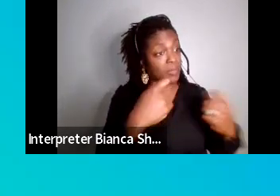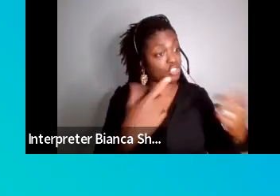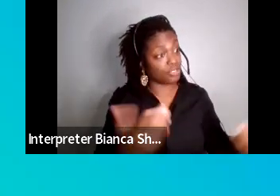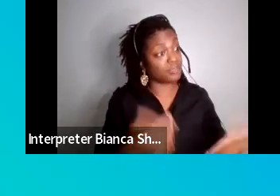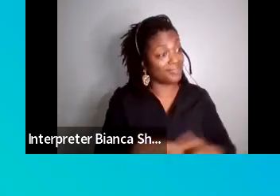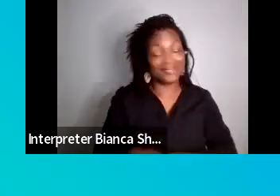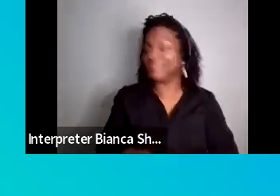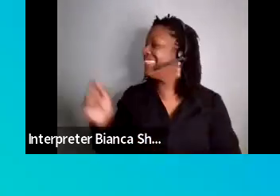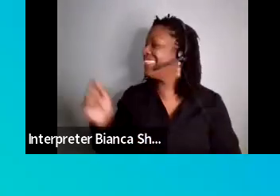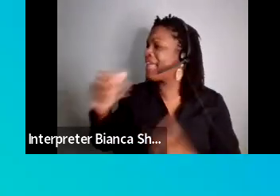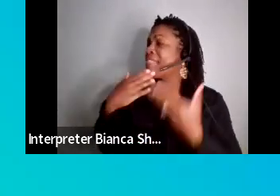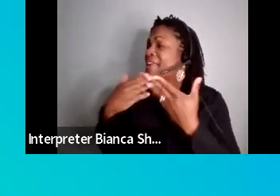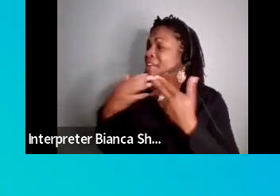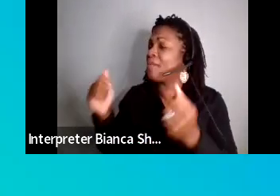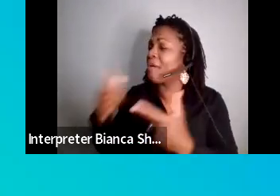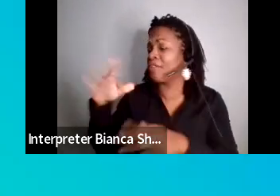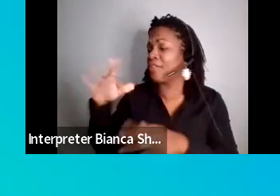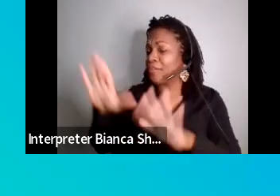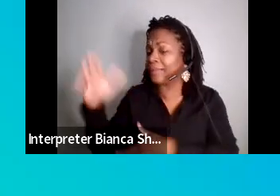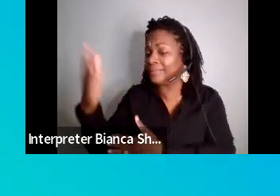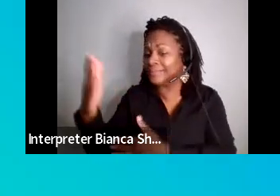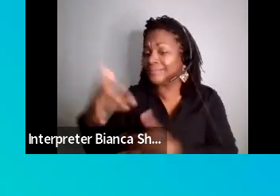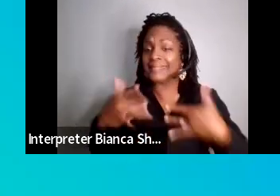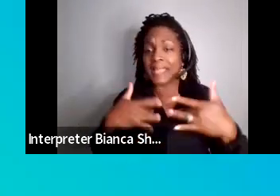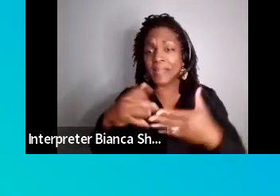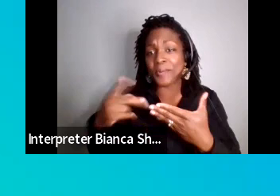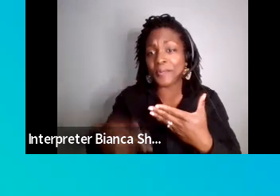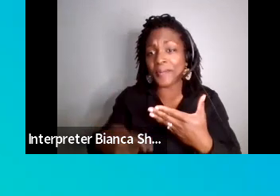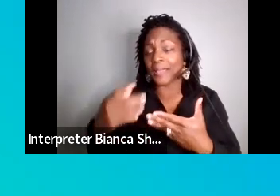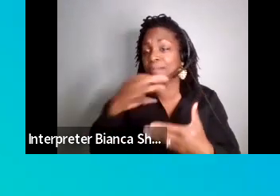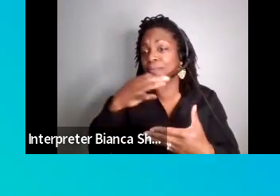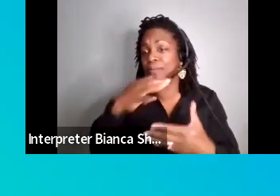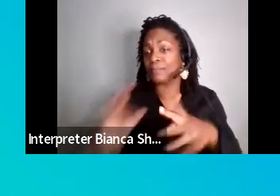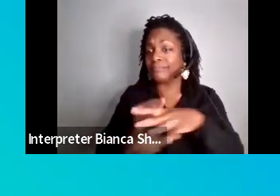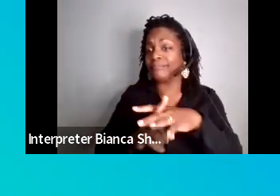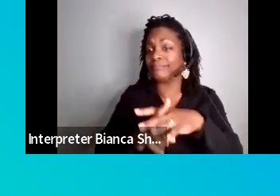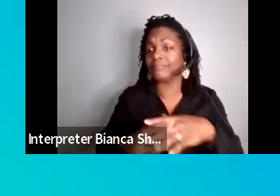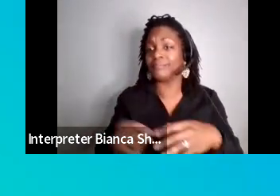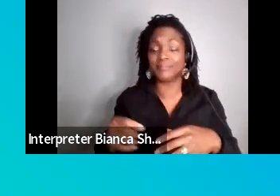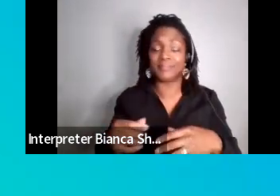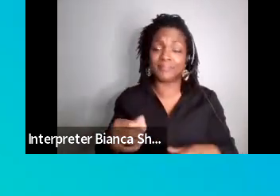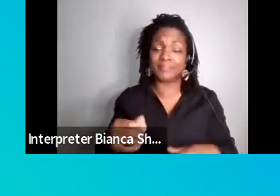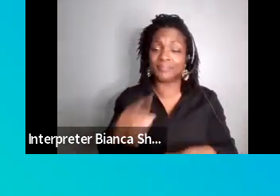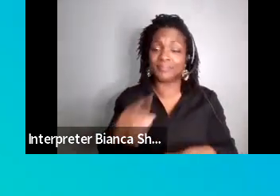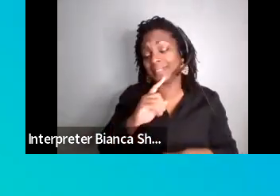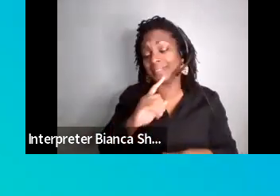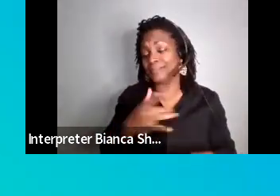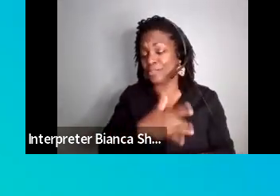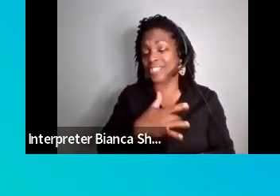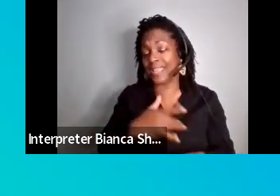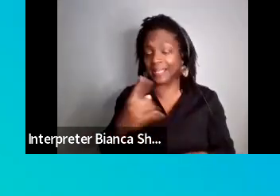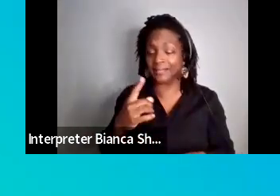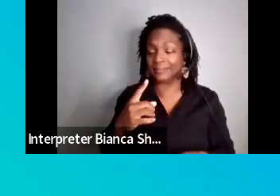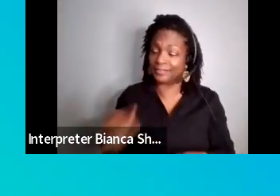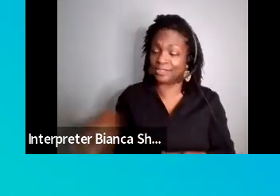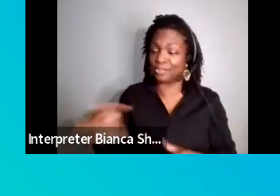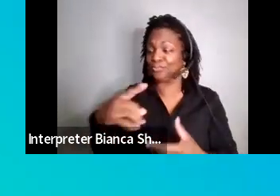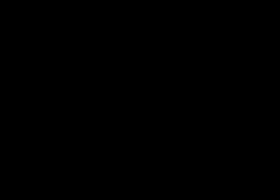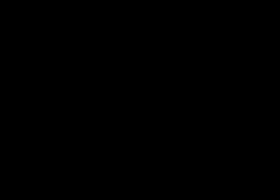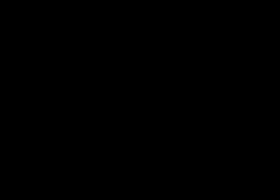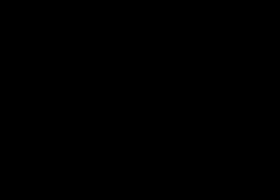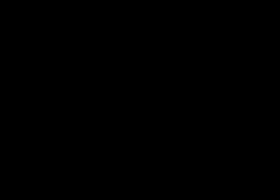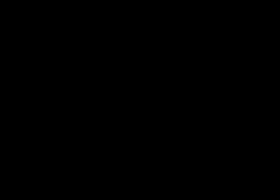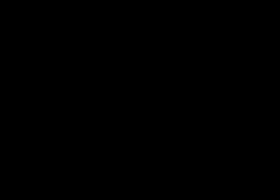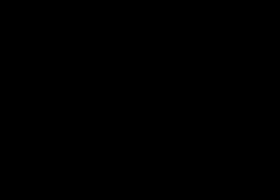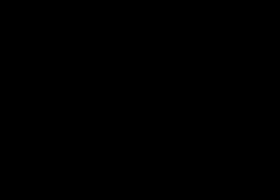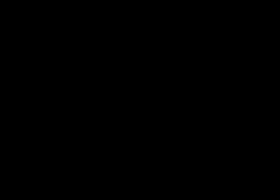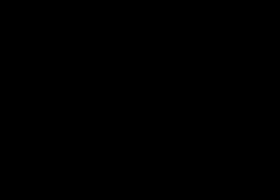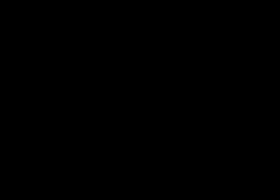Thank you for the great presentation, some exciting programs that are coming up and just really appreciate you guys sharing that with our conference attendees.